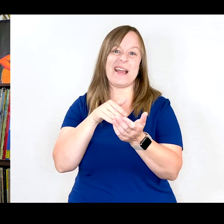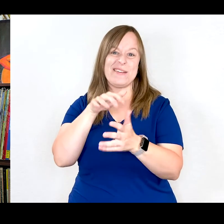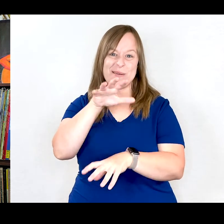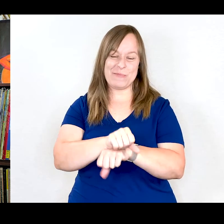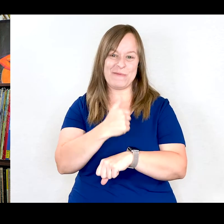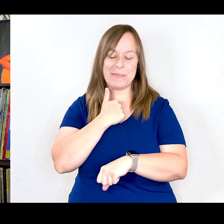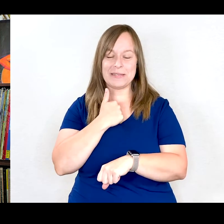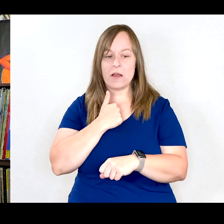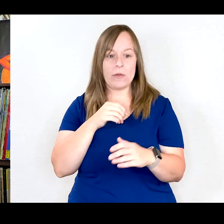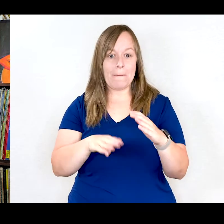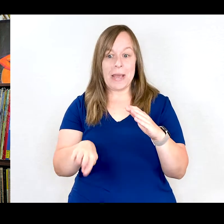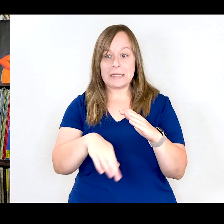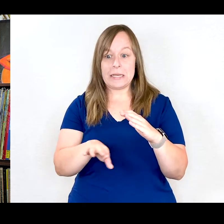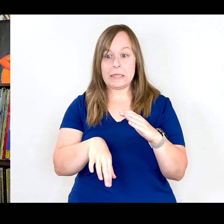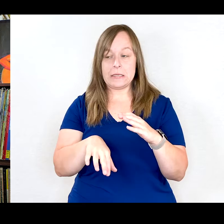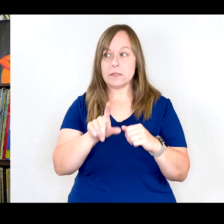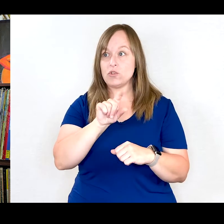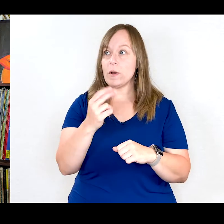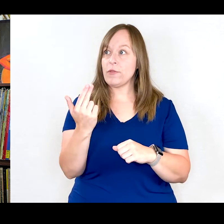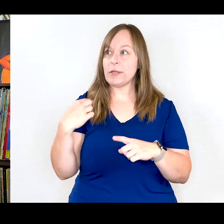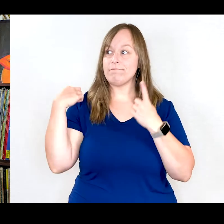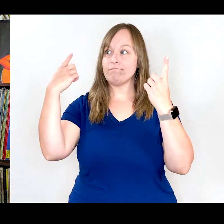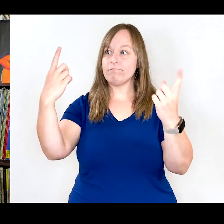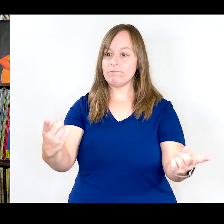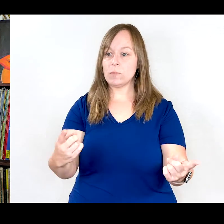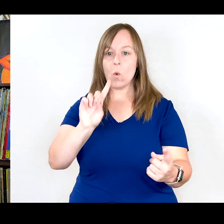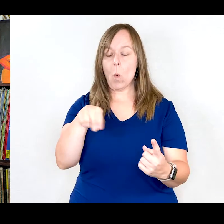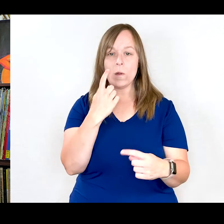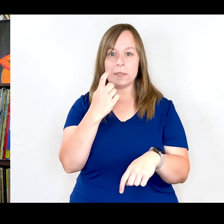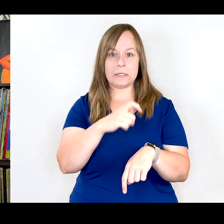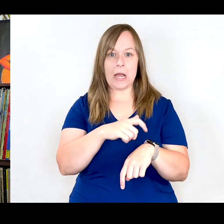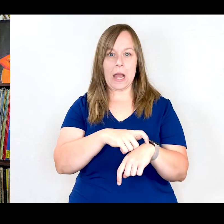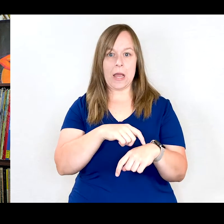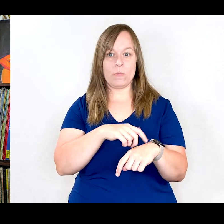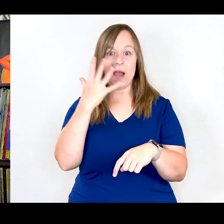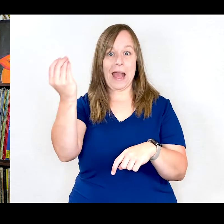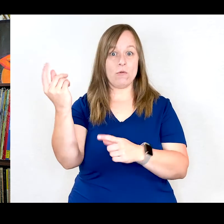I have a doctor's appointment. So basically since 2013 the only times